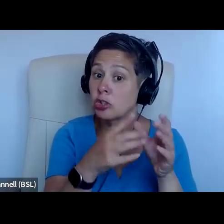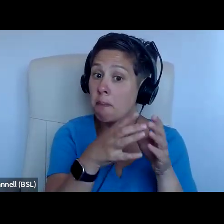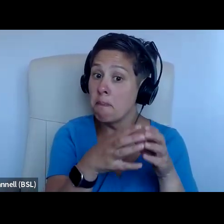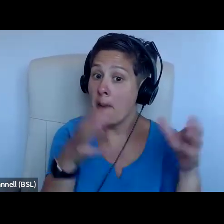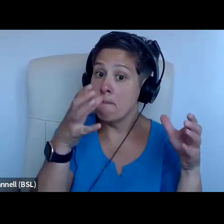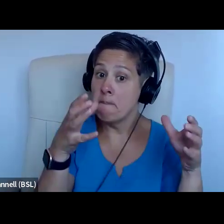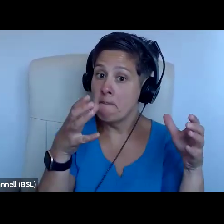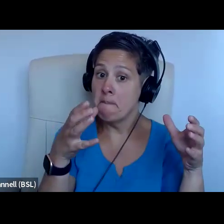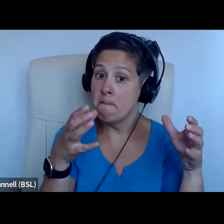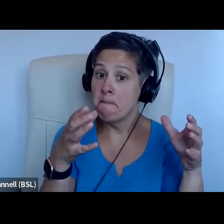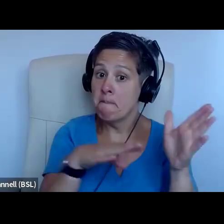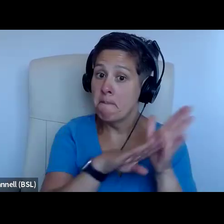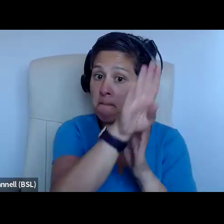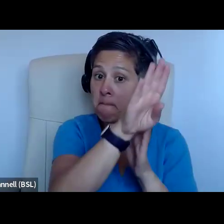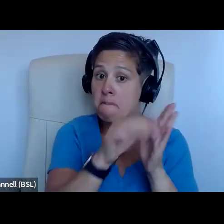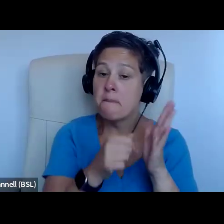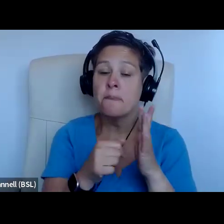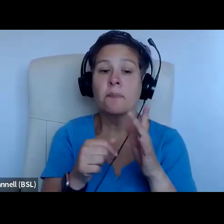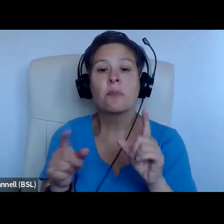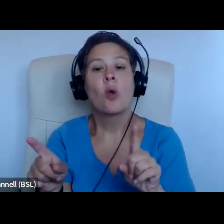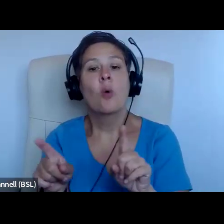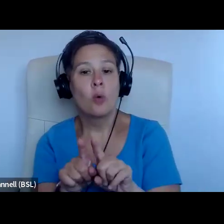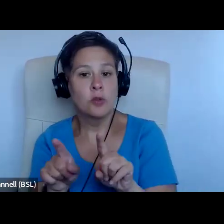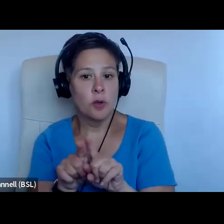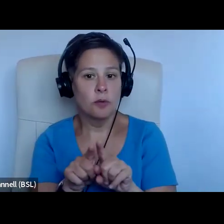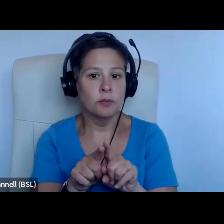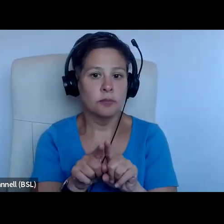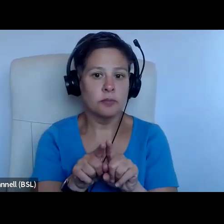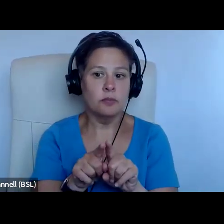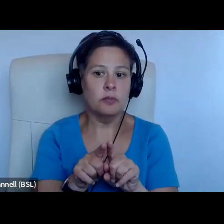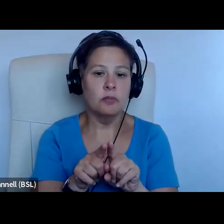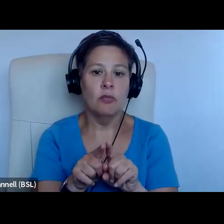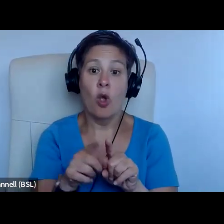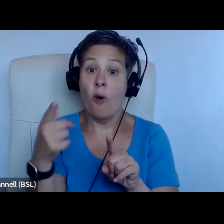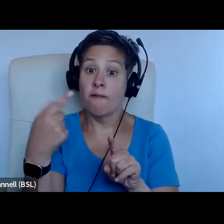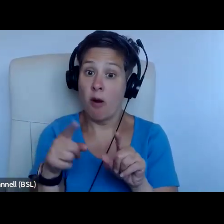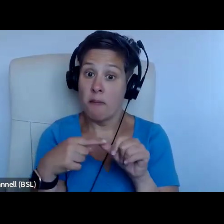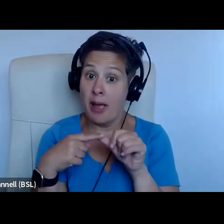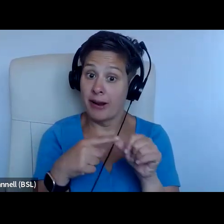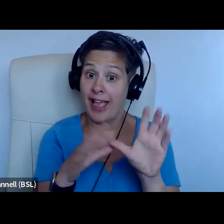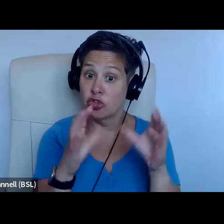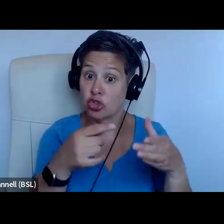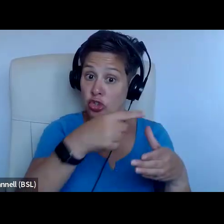coaching support of various kinds. So this is sort of being coached